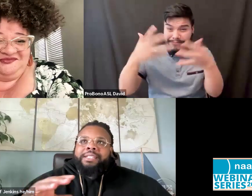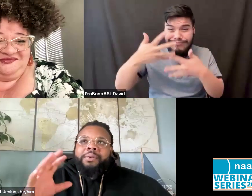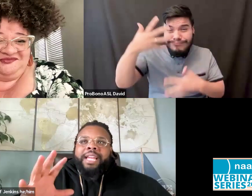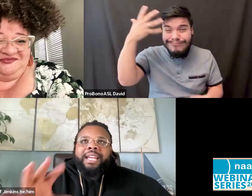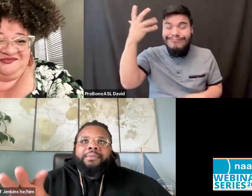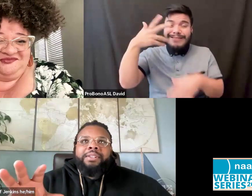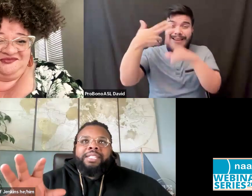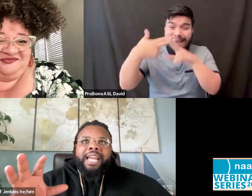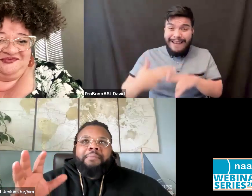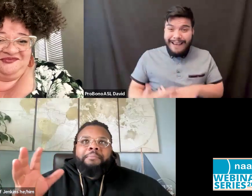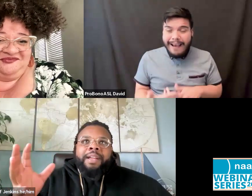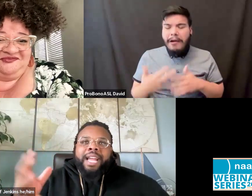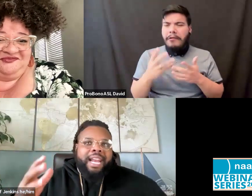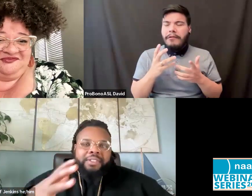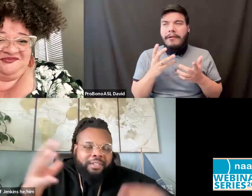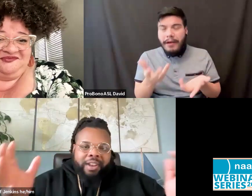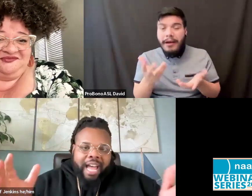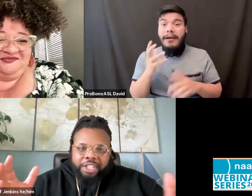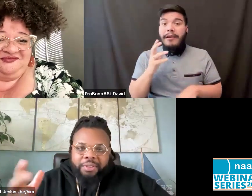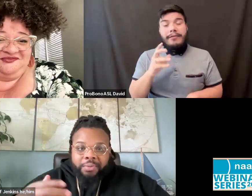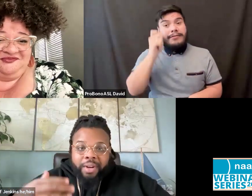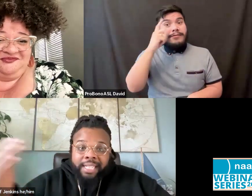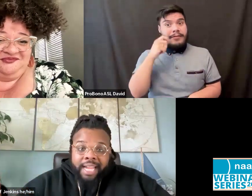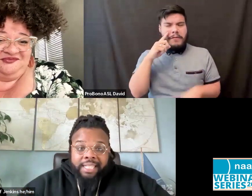So what they did was they said, I do this for a lot of shows where they test